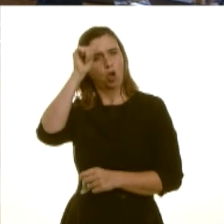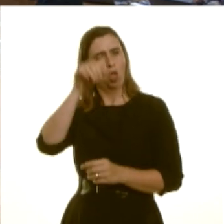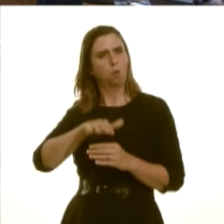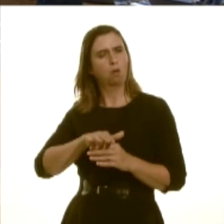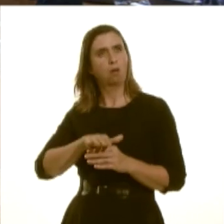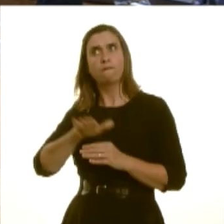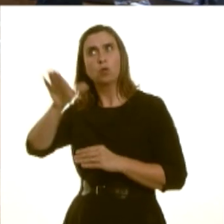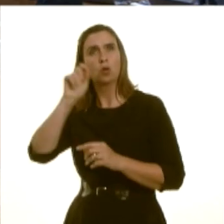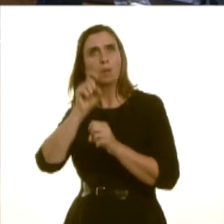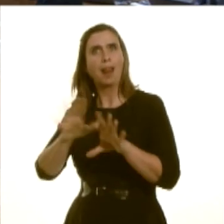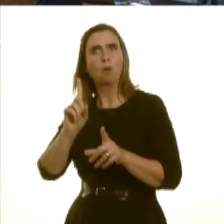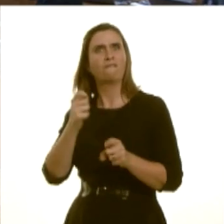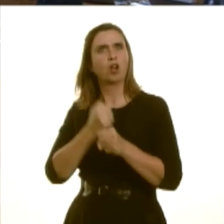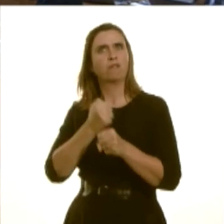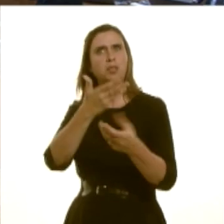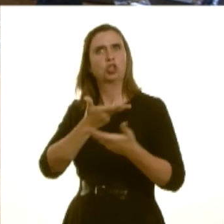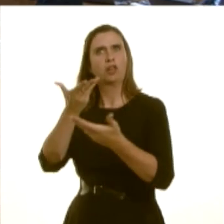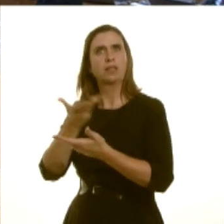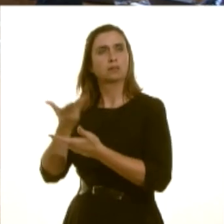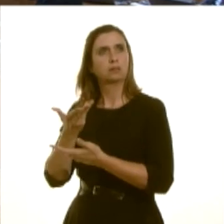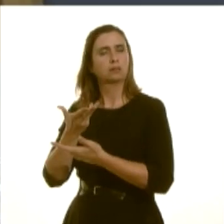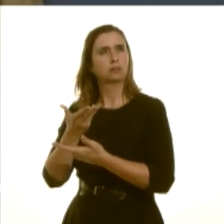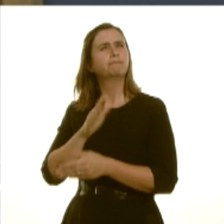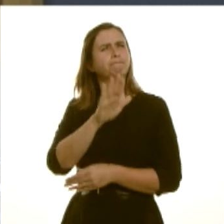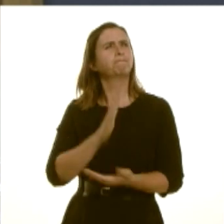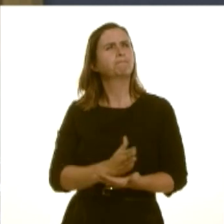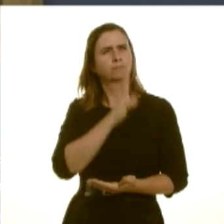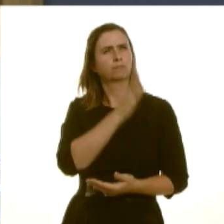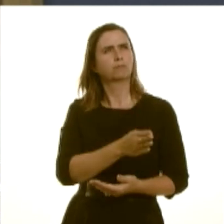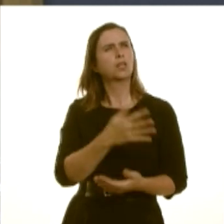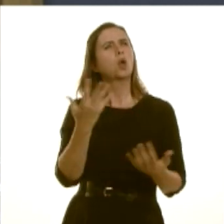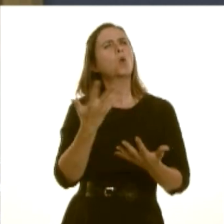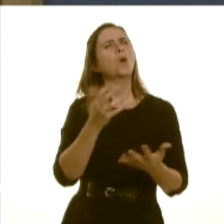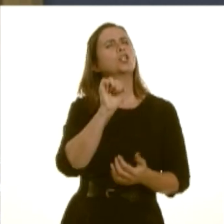public services? First Minister, in short, where is your piece of paper? Where is your